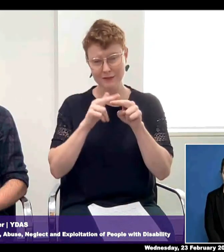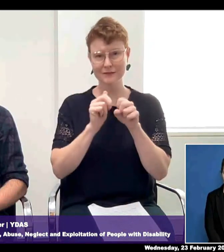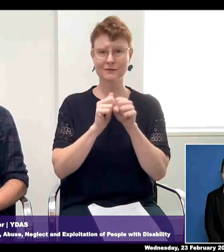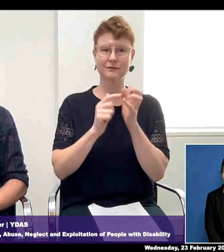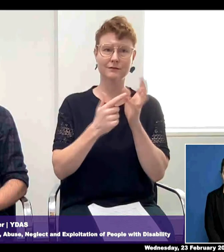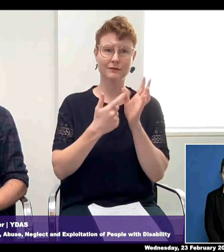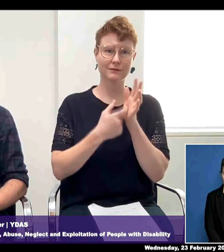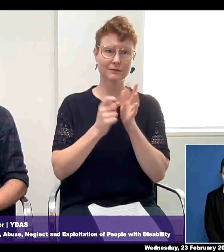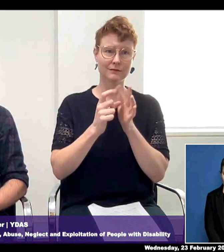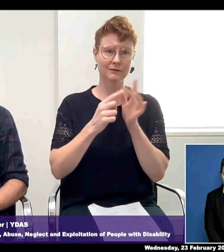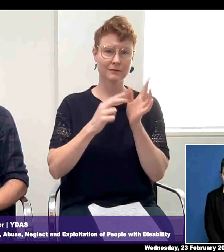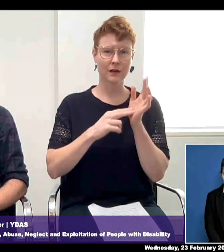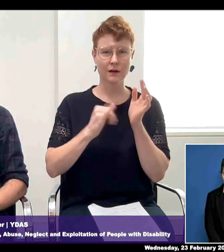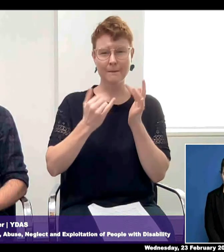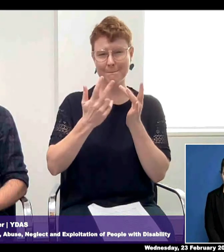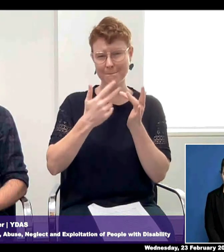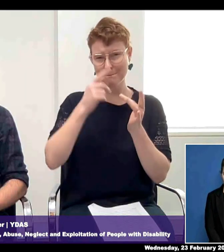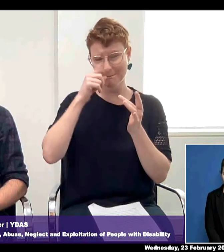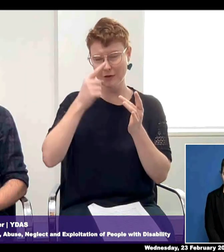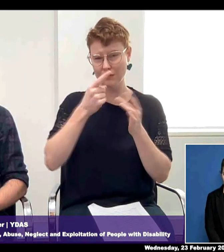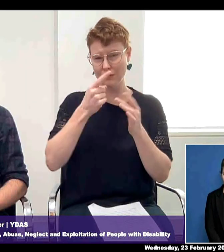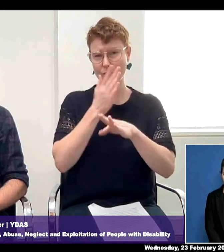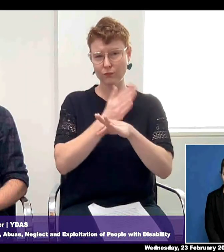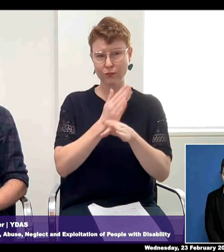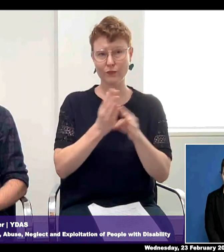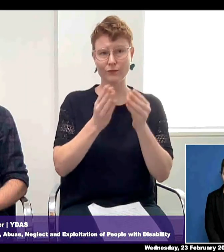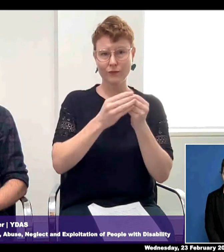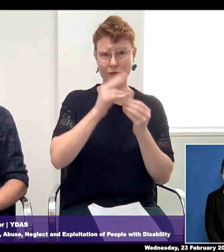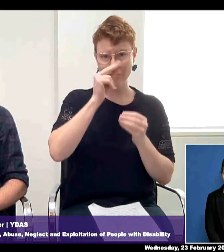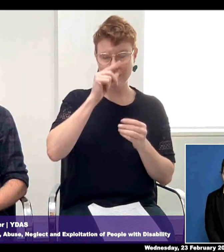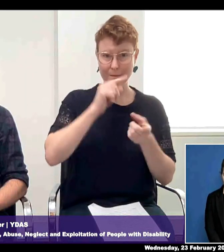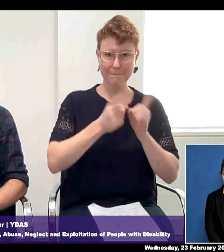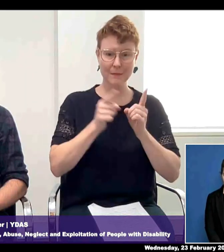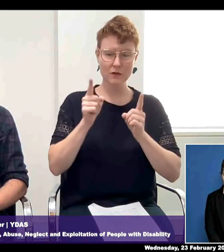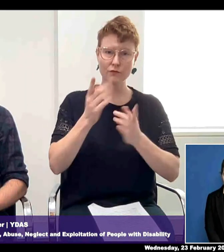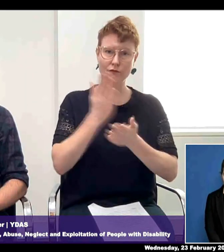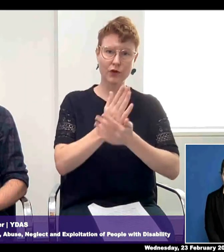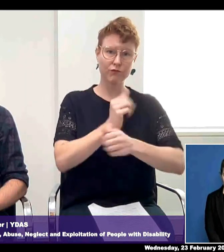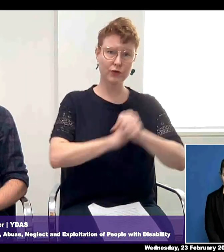It is occurring often at schools or sometimes parents that have a gatekeeping